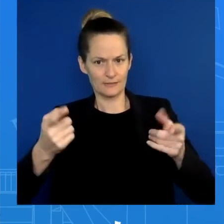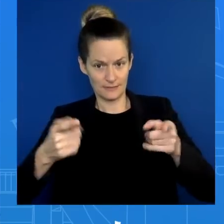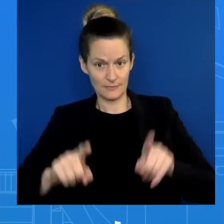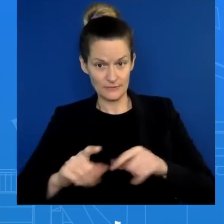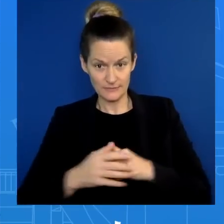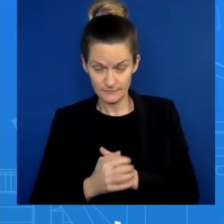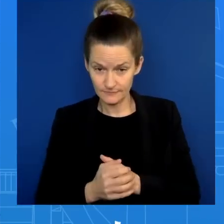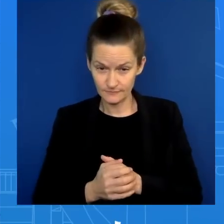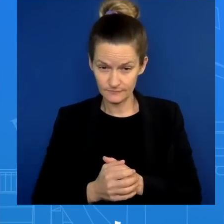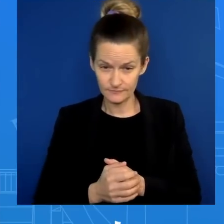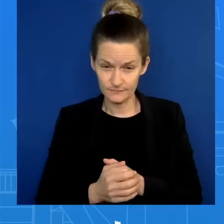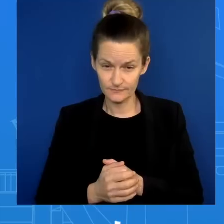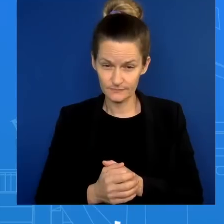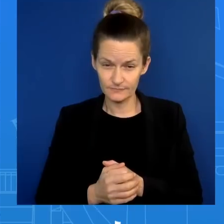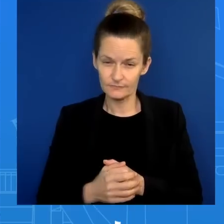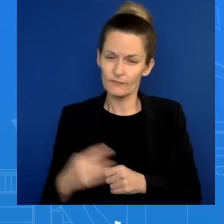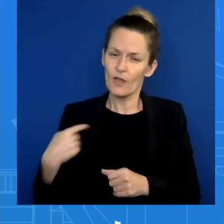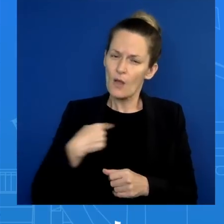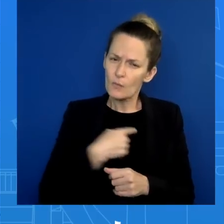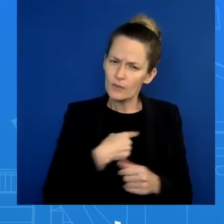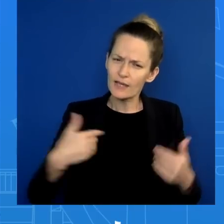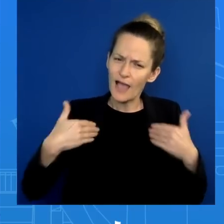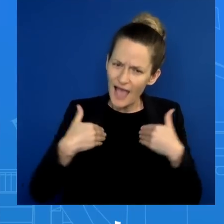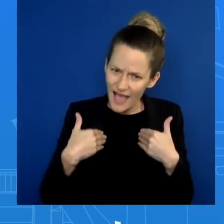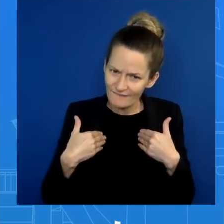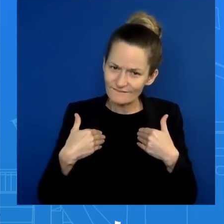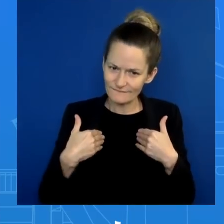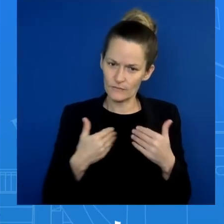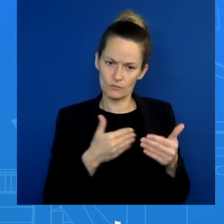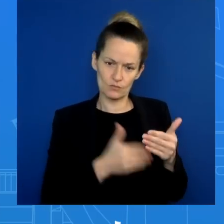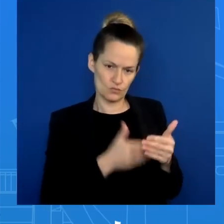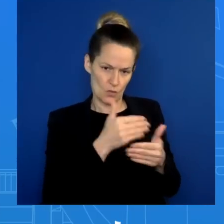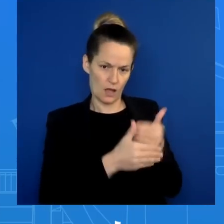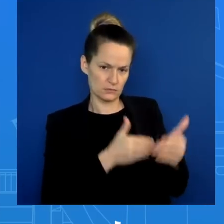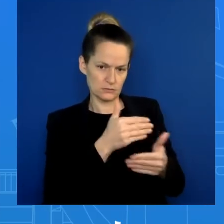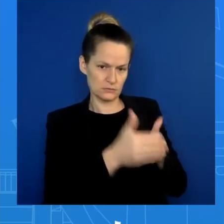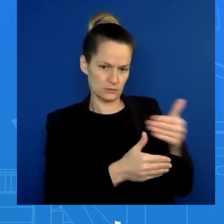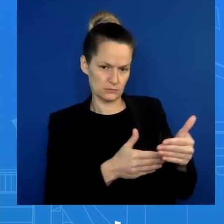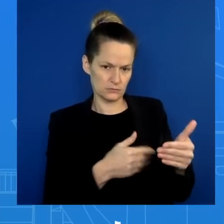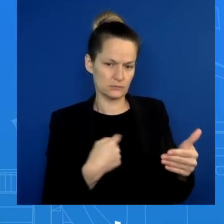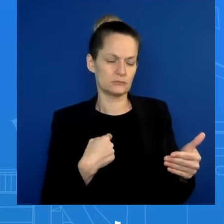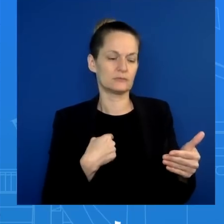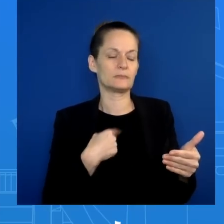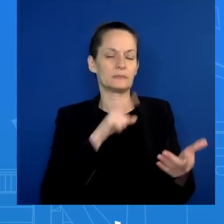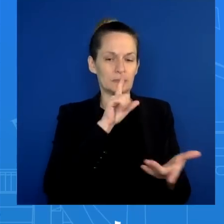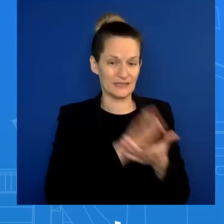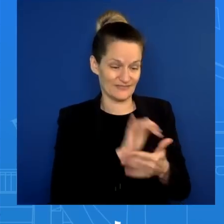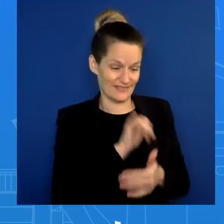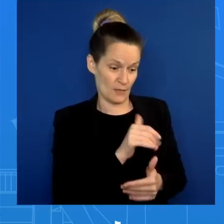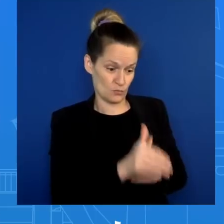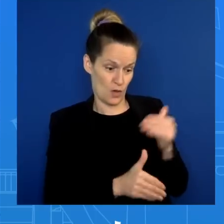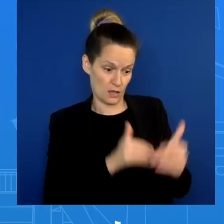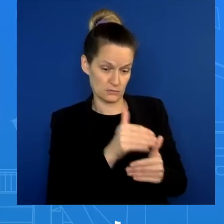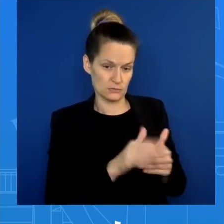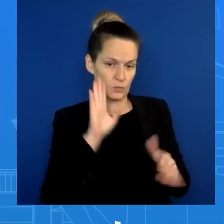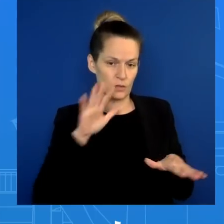Right. That is we believe is going to offset that. Right. Okay. I know. All right. All right. Well, I'm glad I'm glad